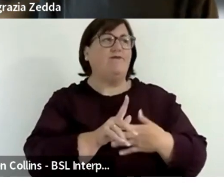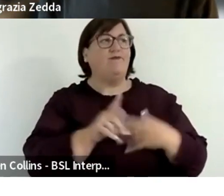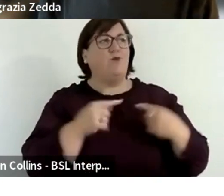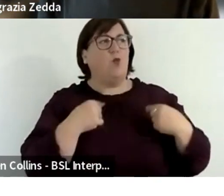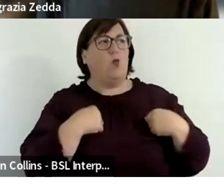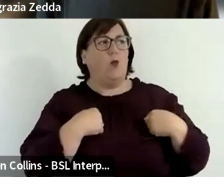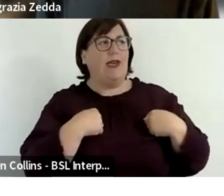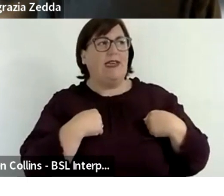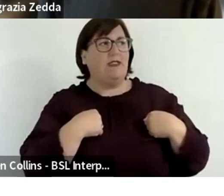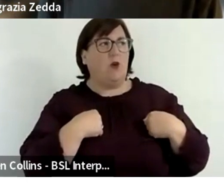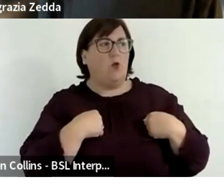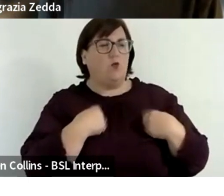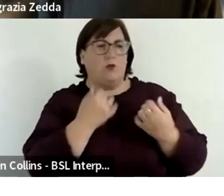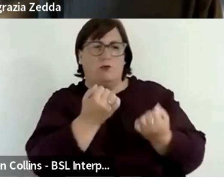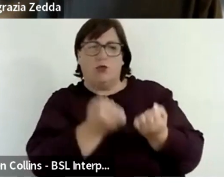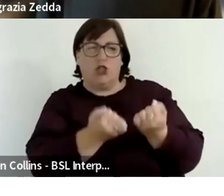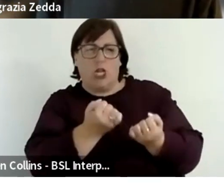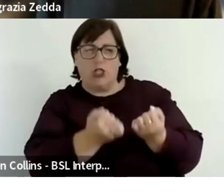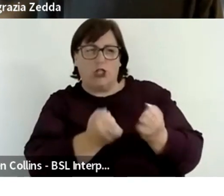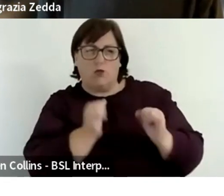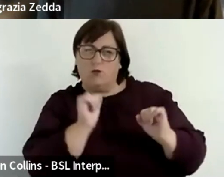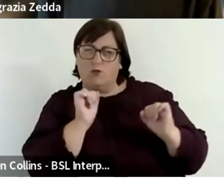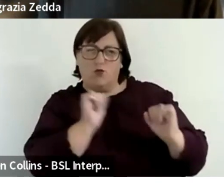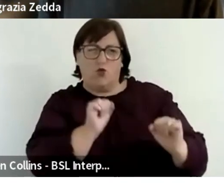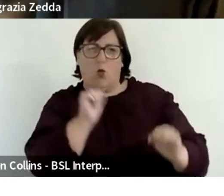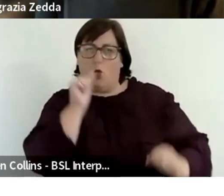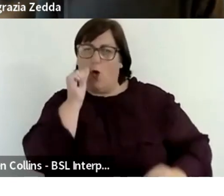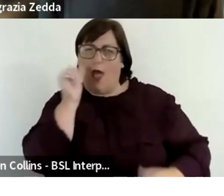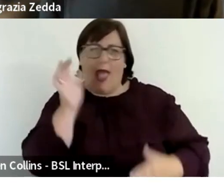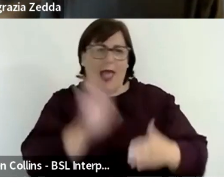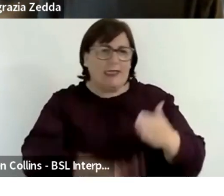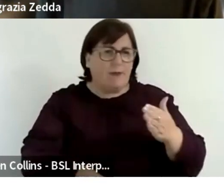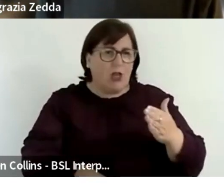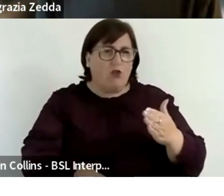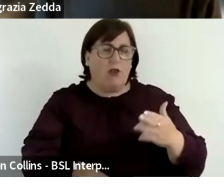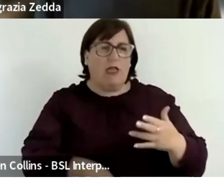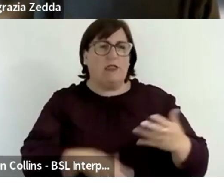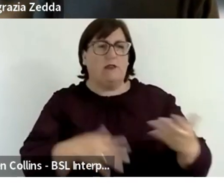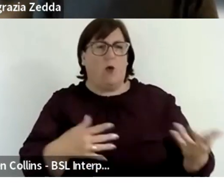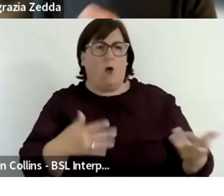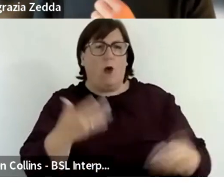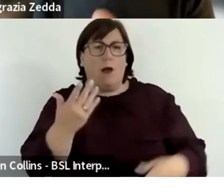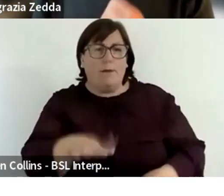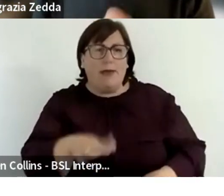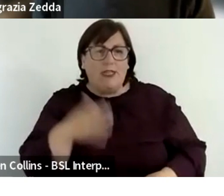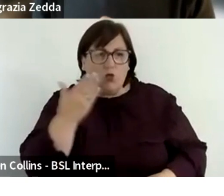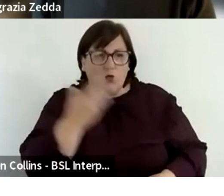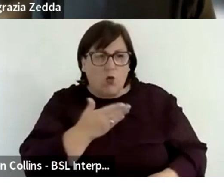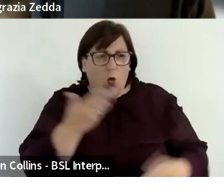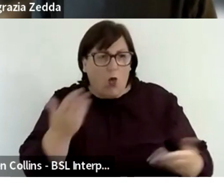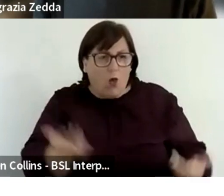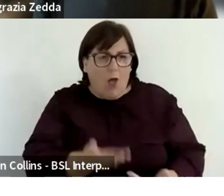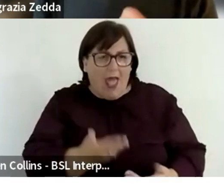on your experience, or where you went to school, but you are shortlisted on